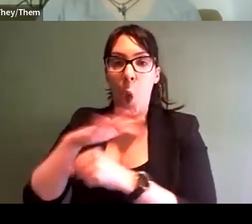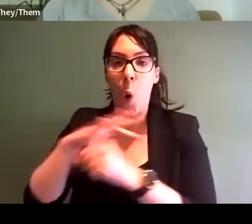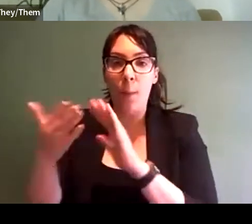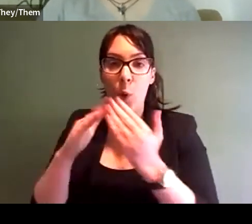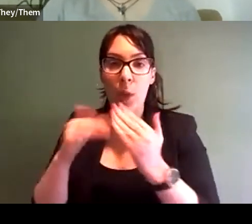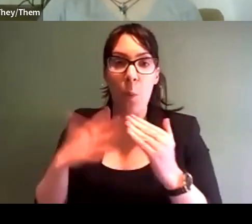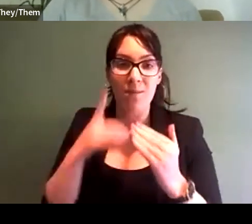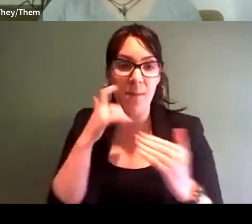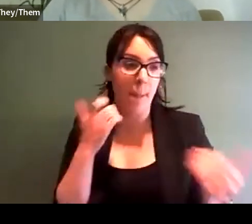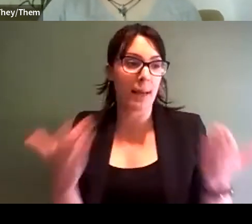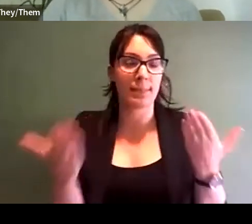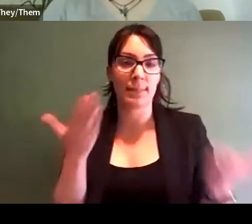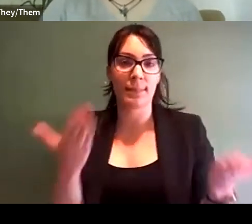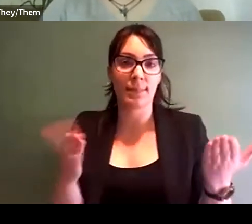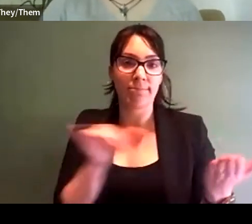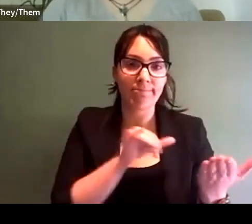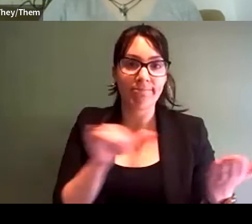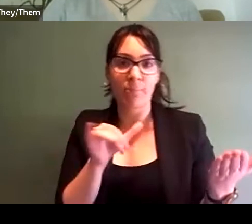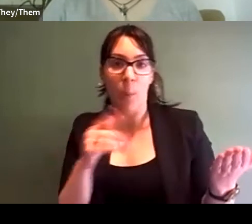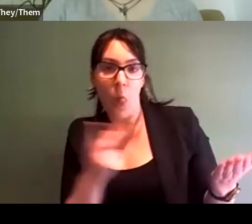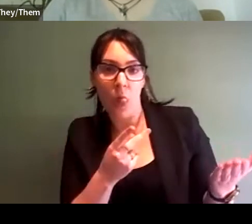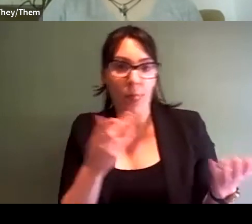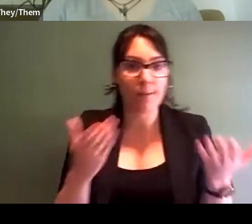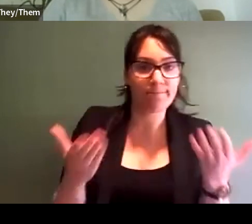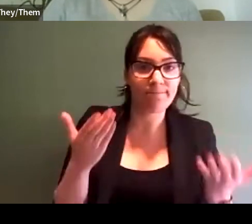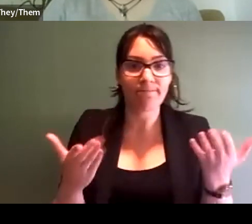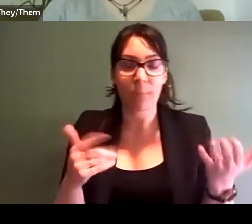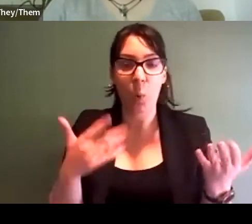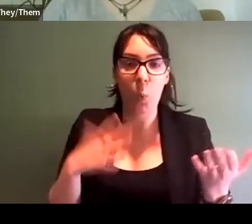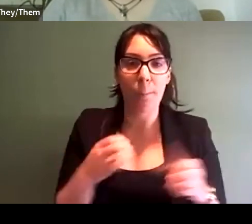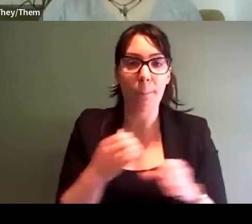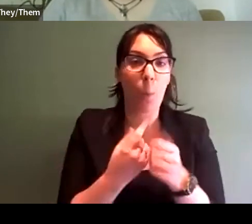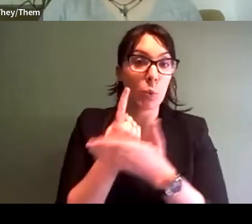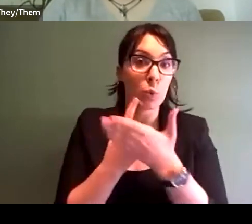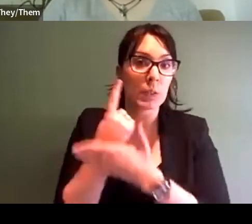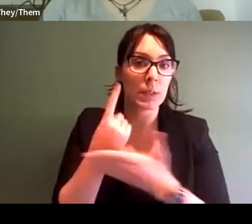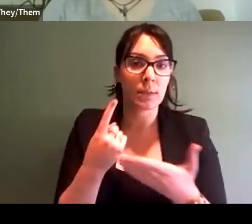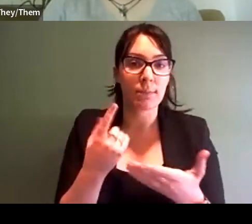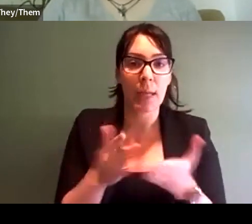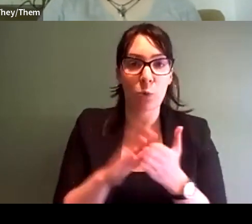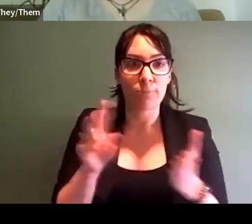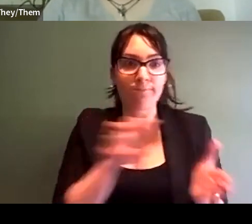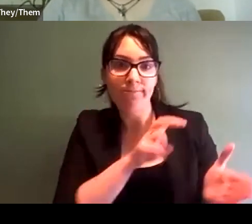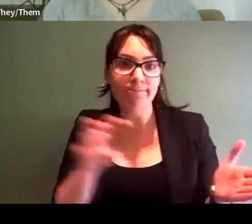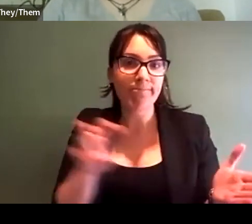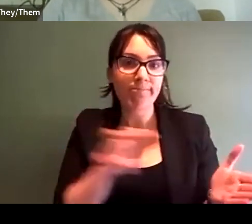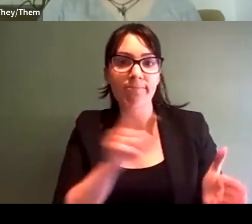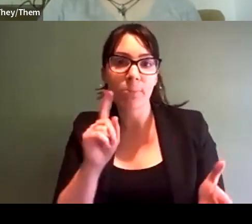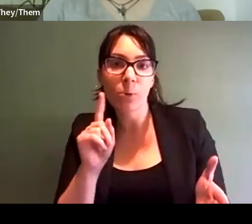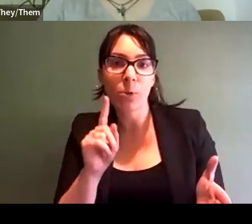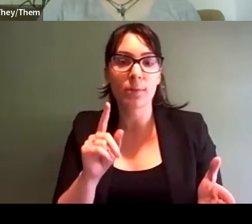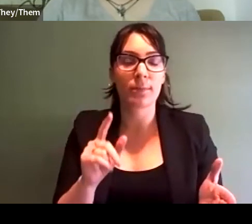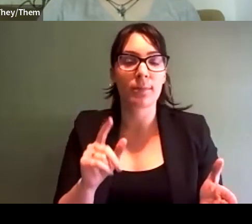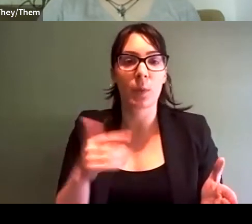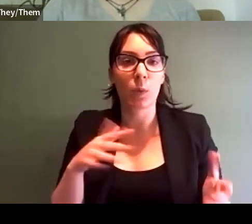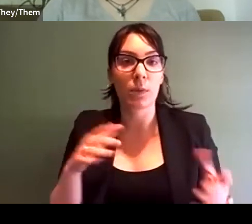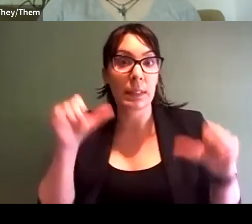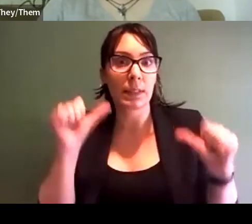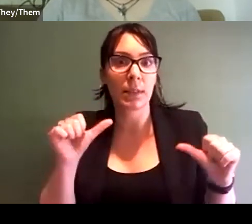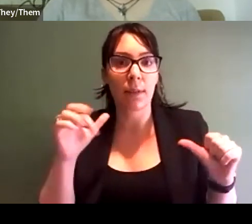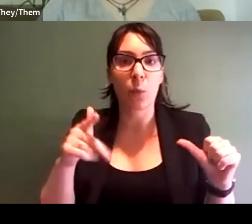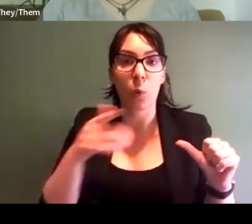the balance and, you know, creating opportunities and and how, how to do that successfully from the child's point of view.